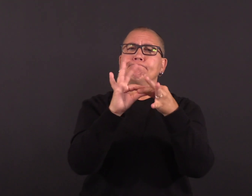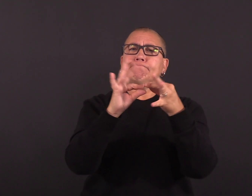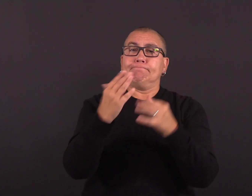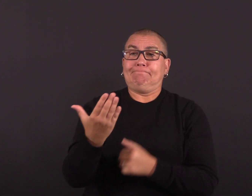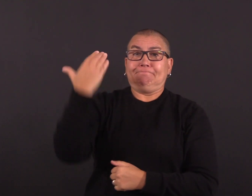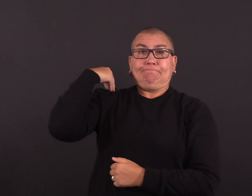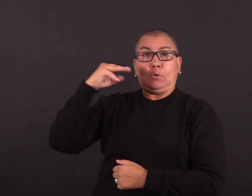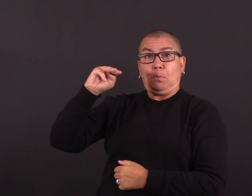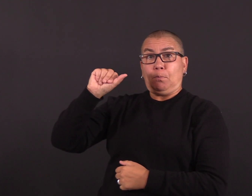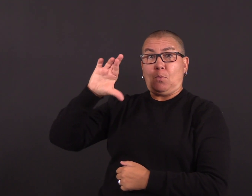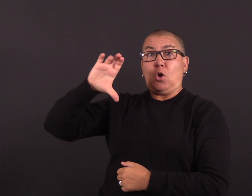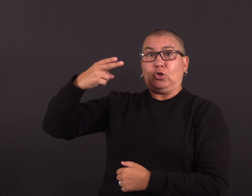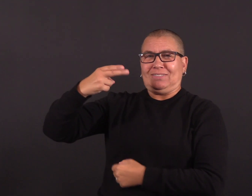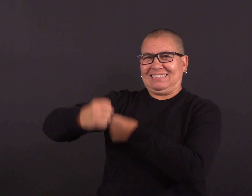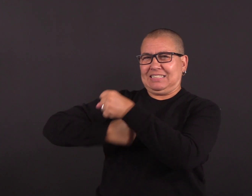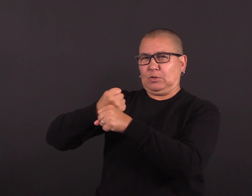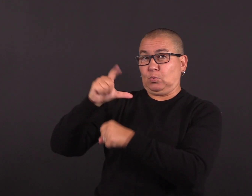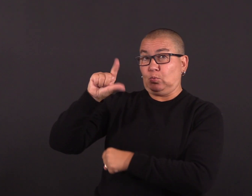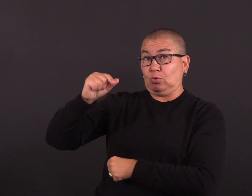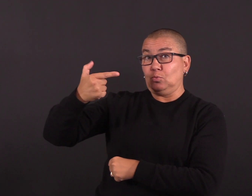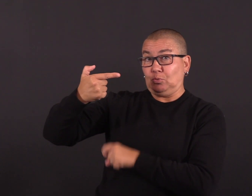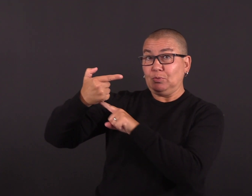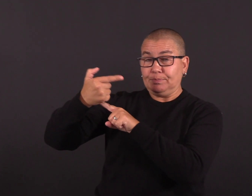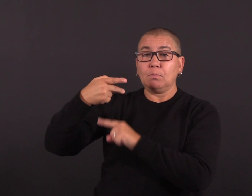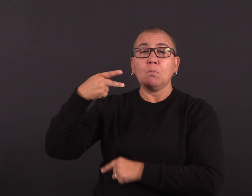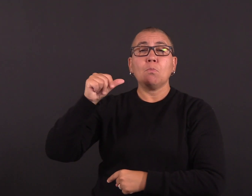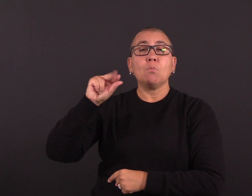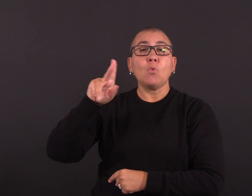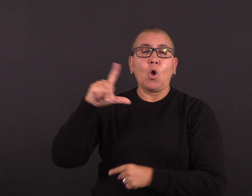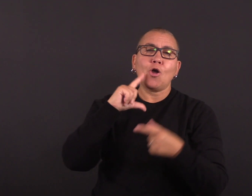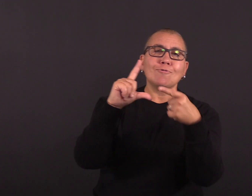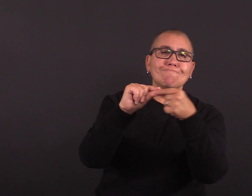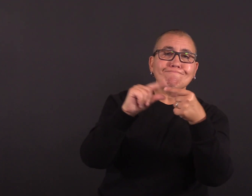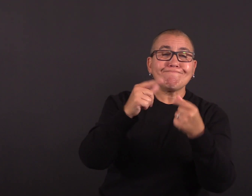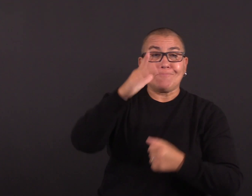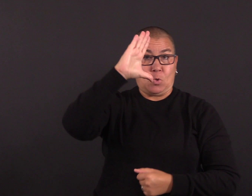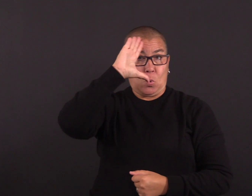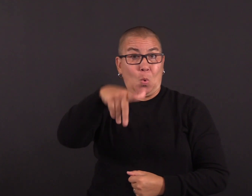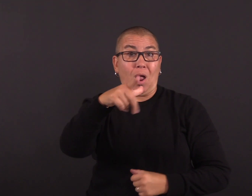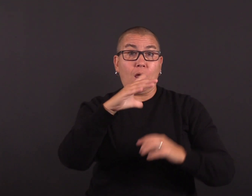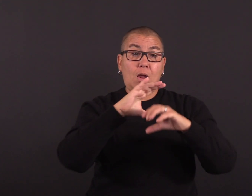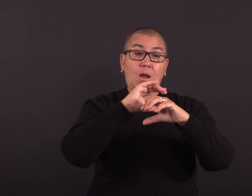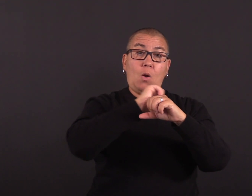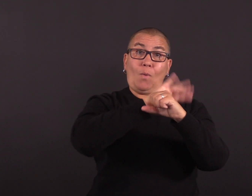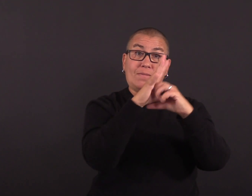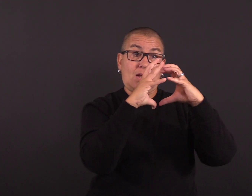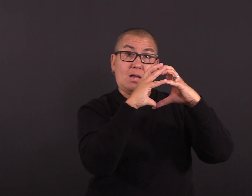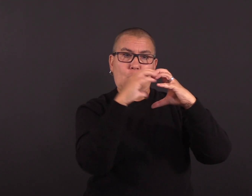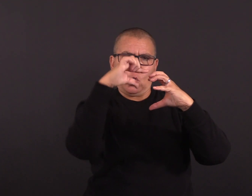As virologist Paul Duprex told CBS News chief medical correspondent Dr. Jonathan